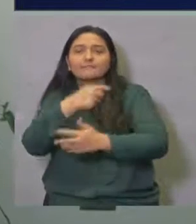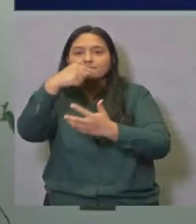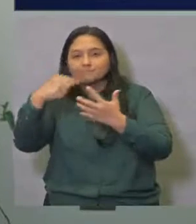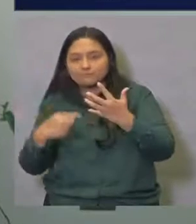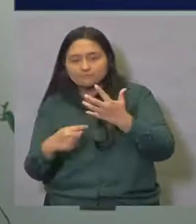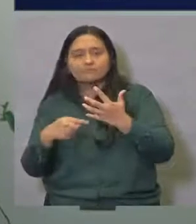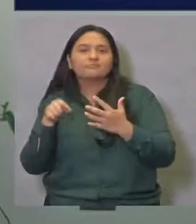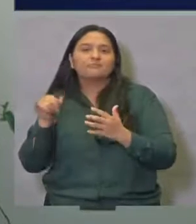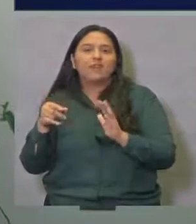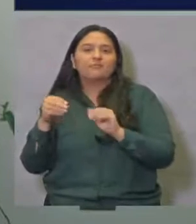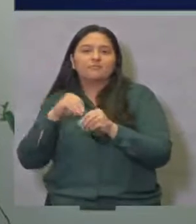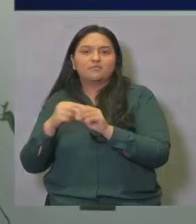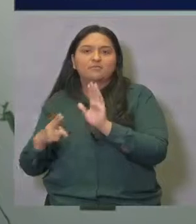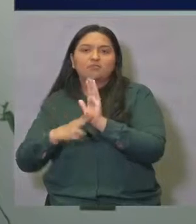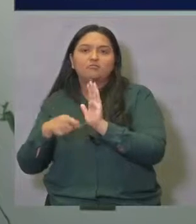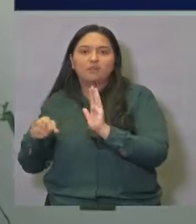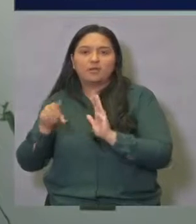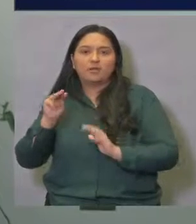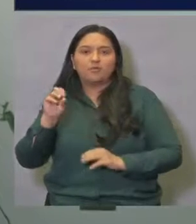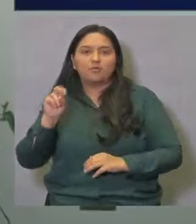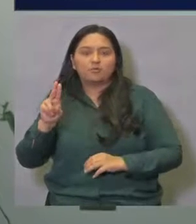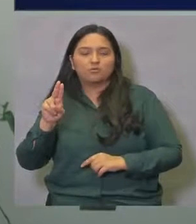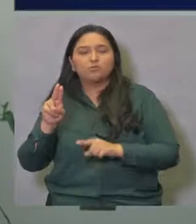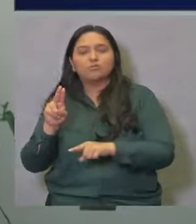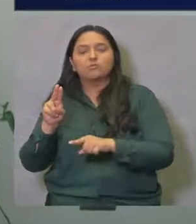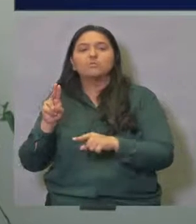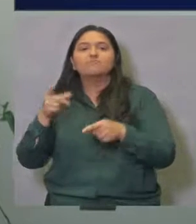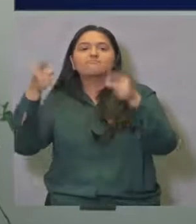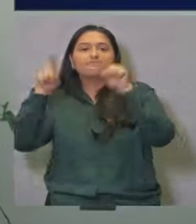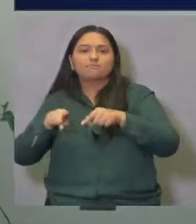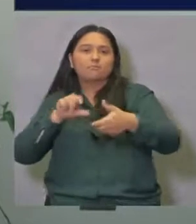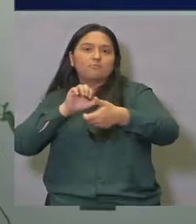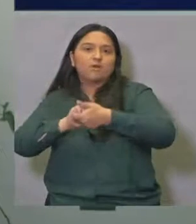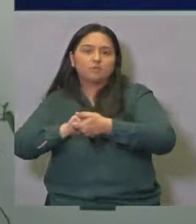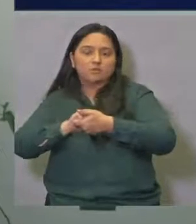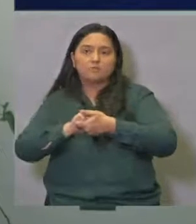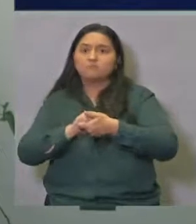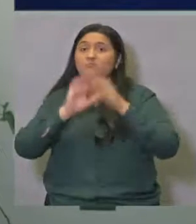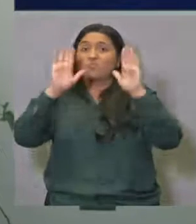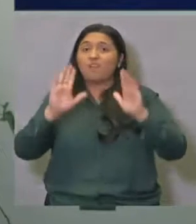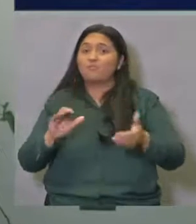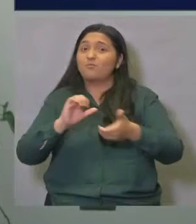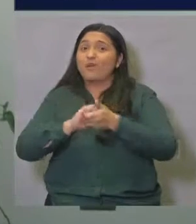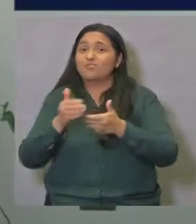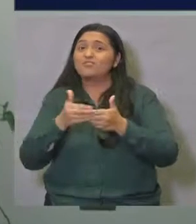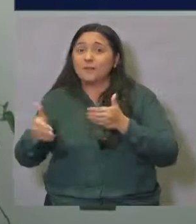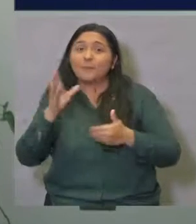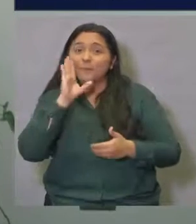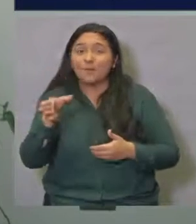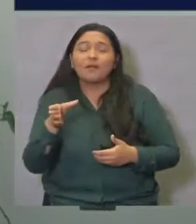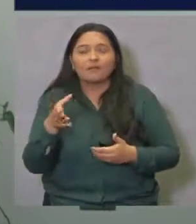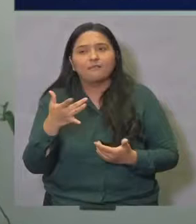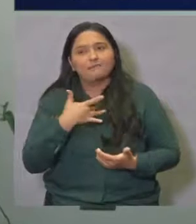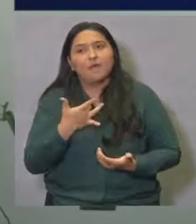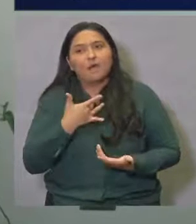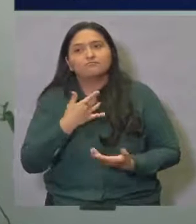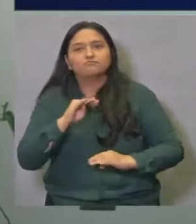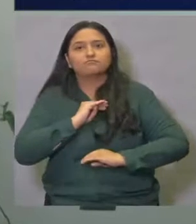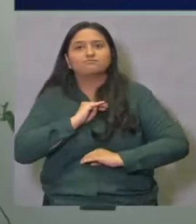PROVIDE FOLKS WITH VACCINATIONS.